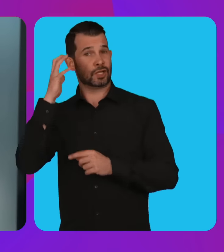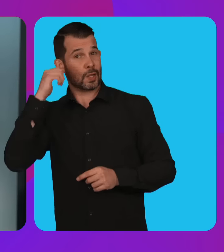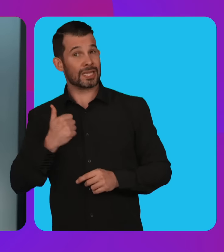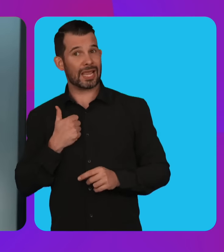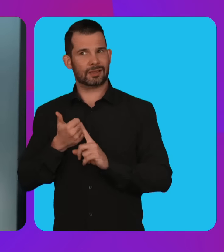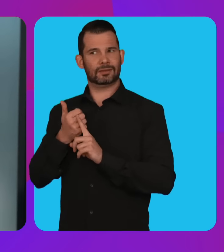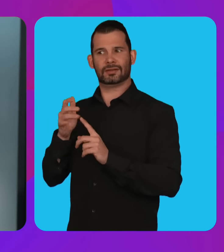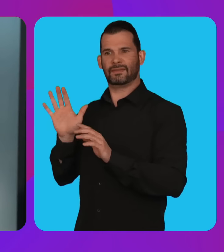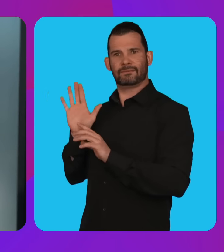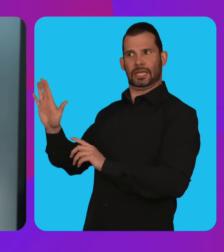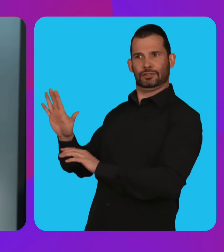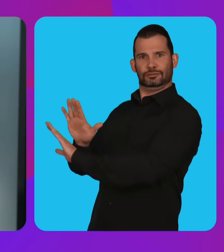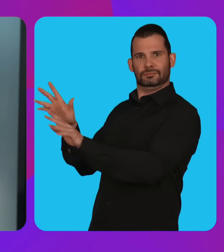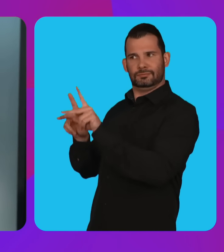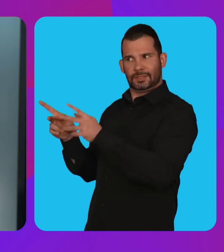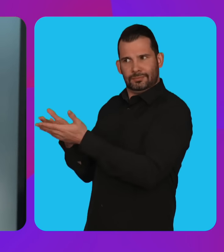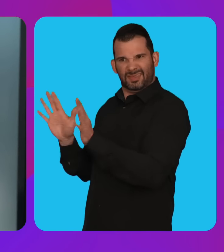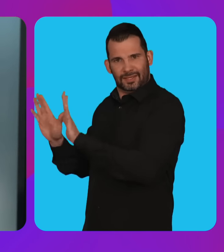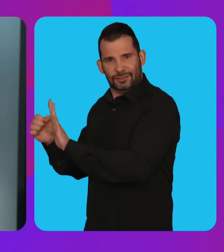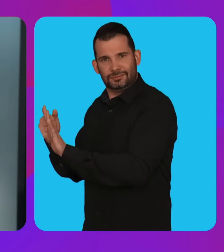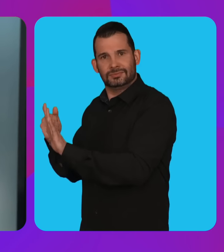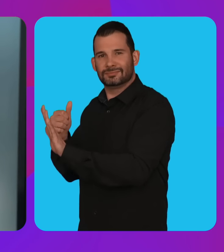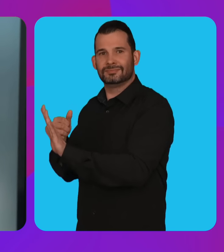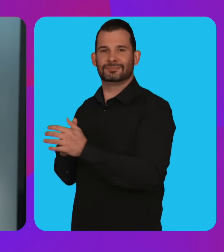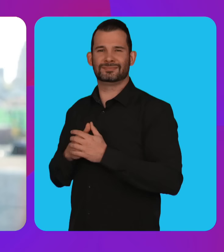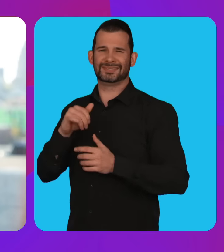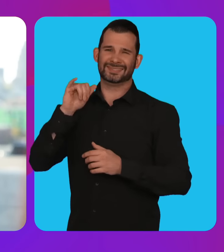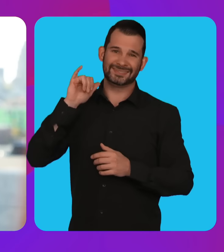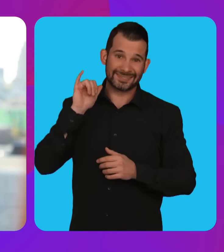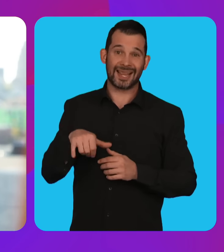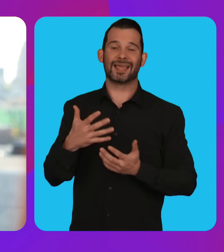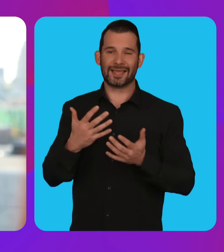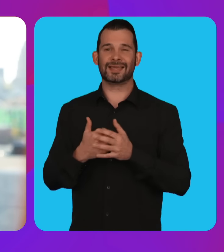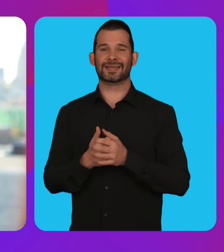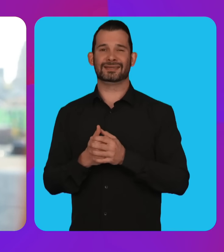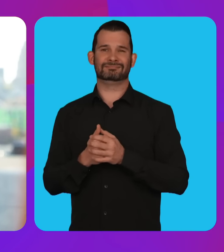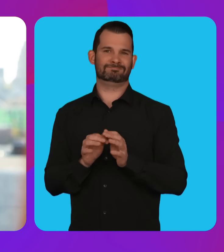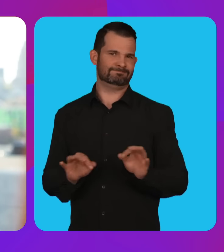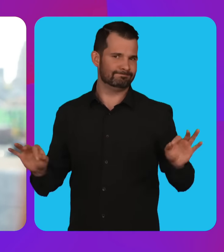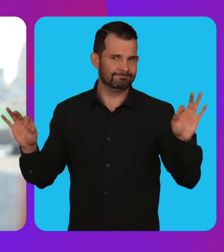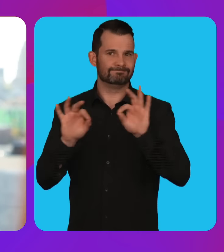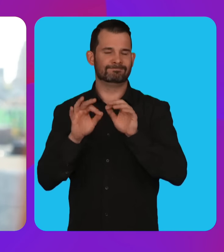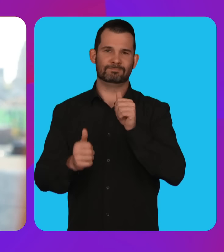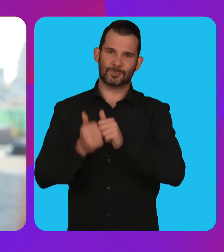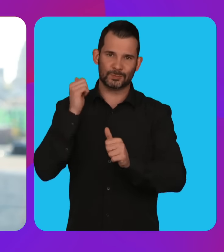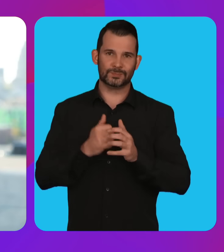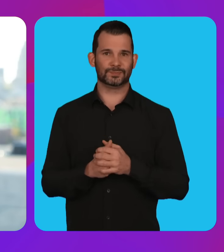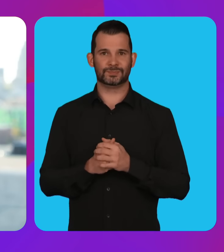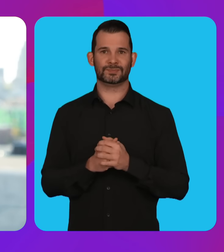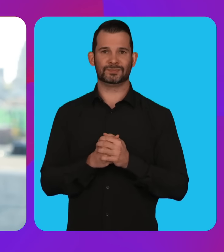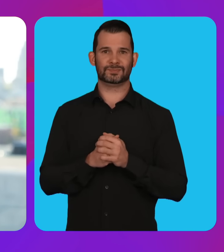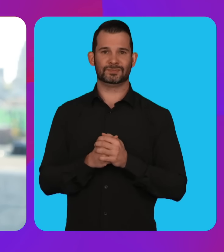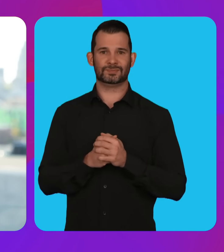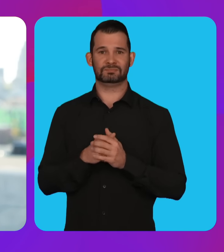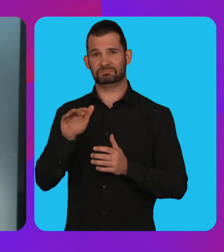as being theirs. That's what matters the most. Did you learn something about yourself that you didn't know